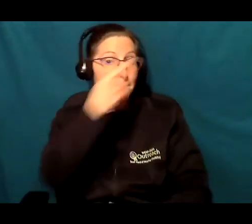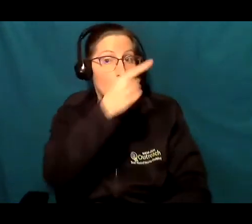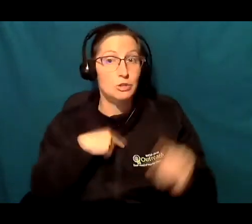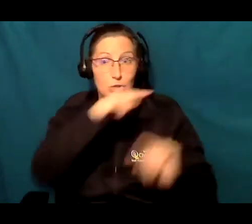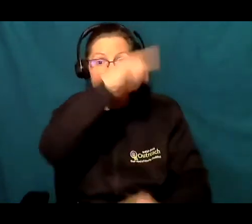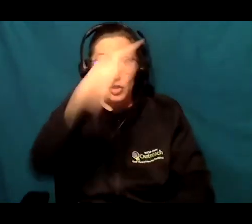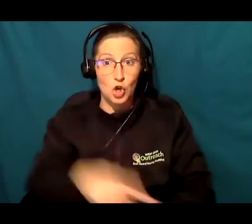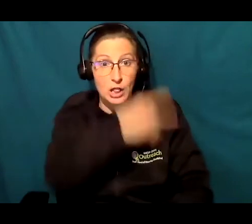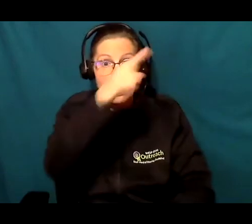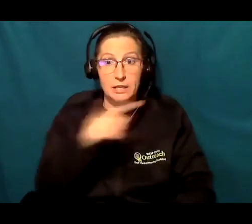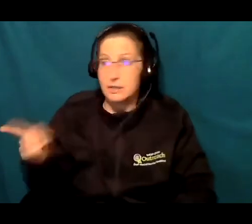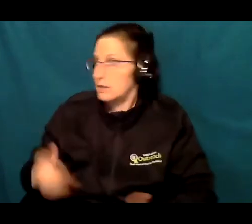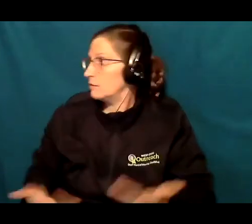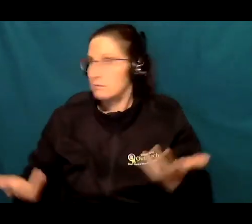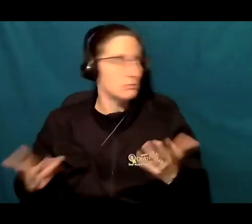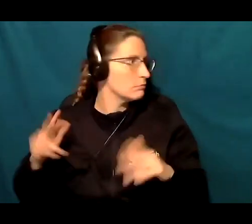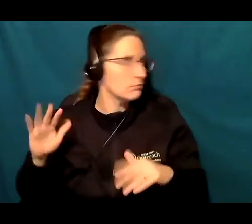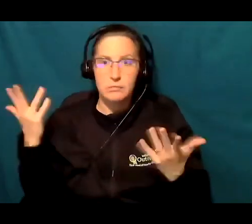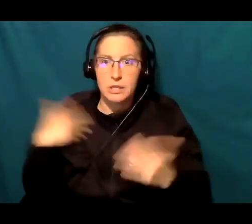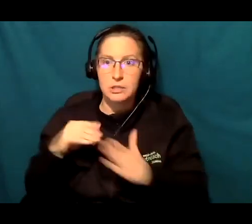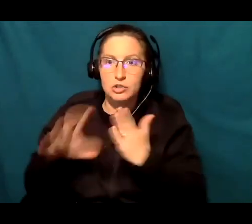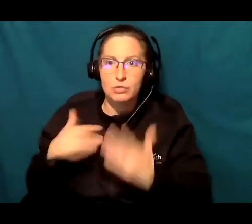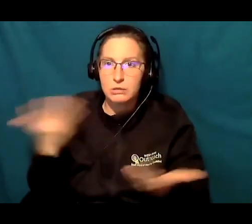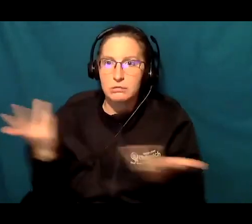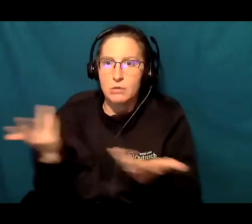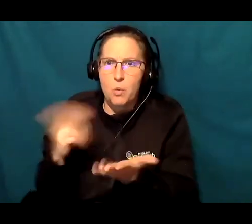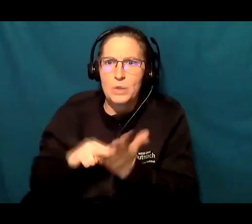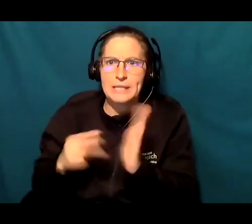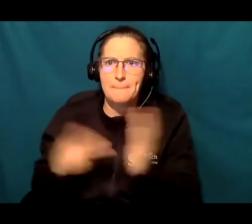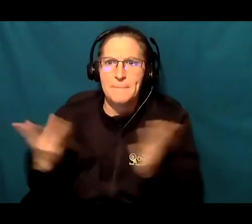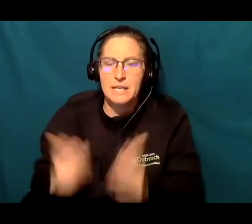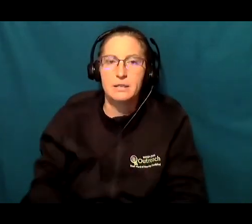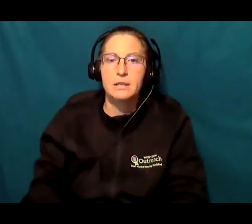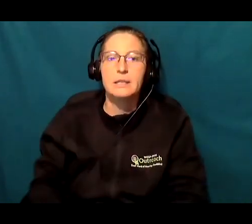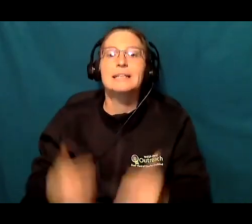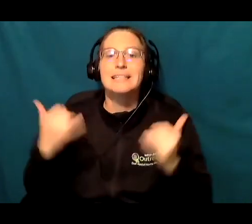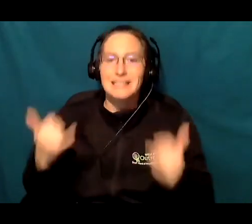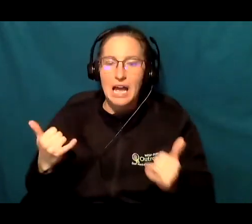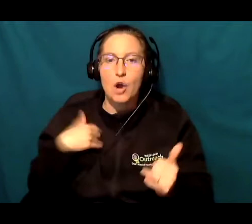And he's like he has no idea what that means. So now, we give him the card.